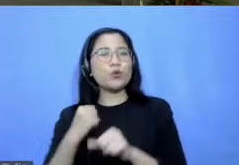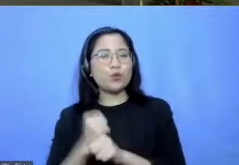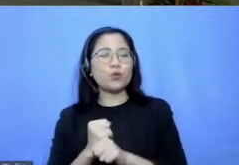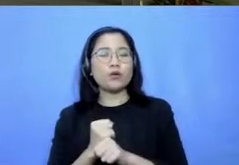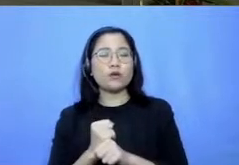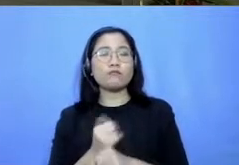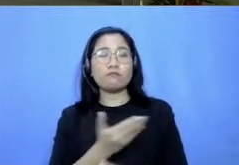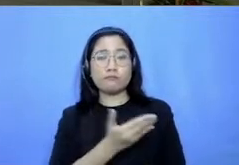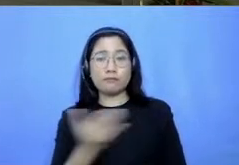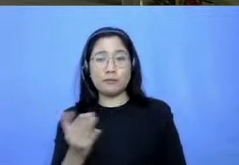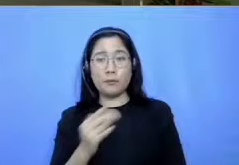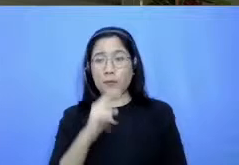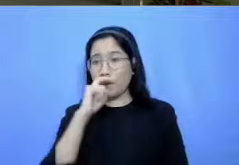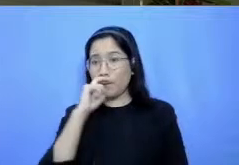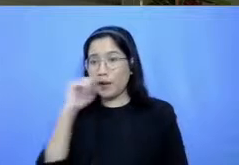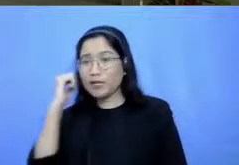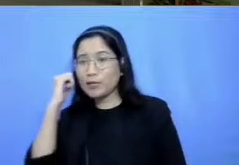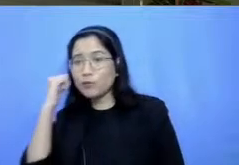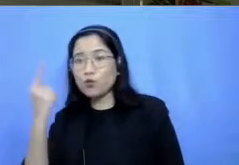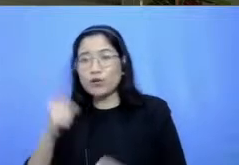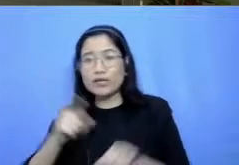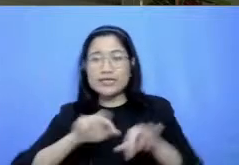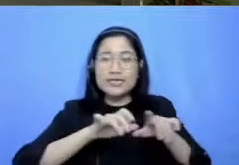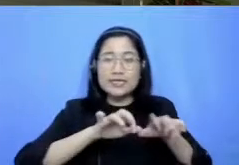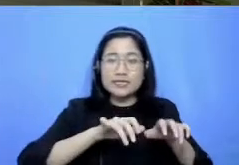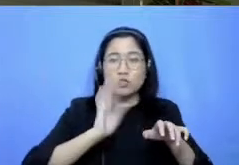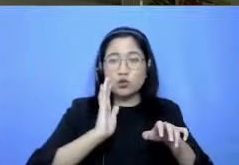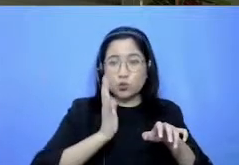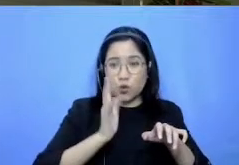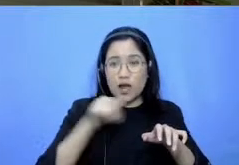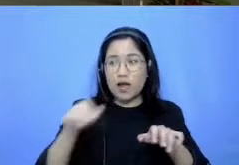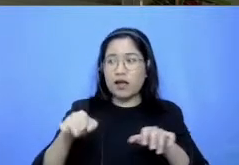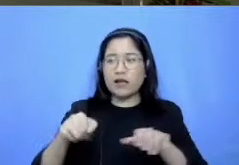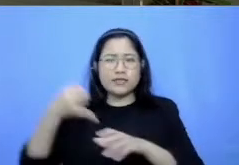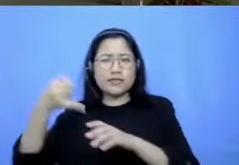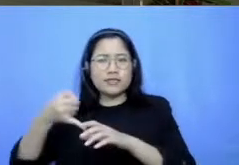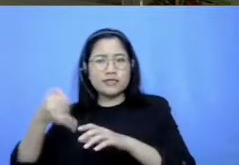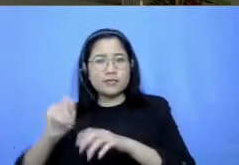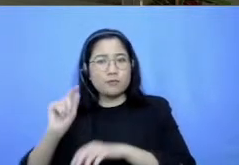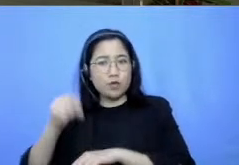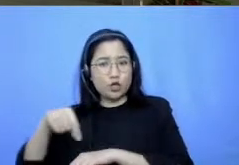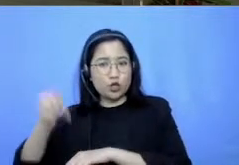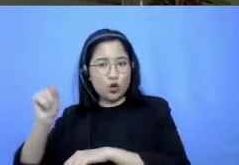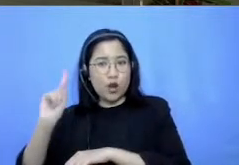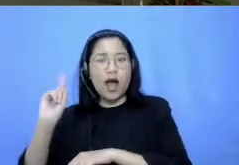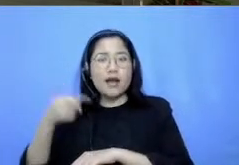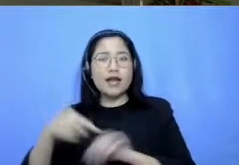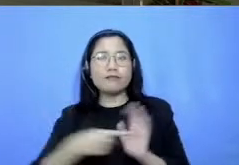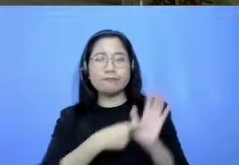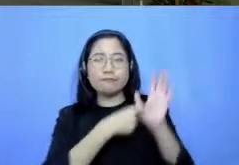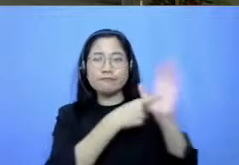in filling out the correct answer, I will give you the correct answer first. The correct answer is here it